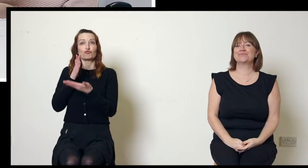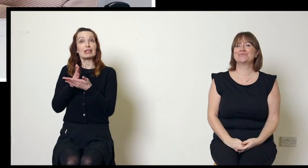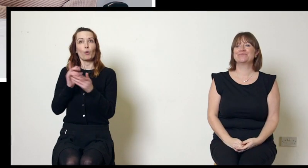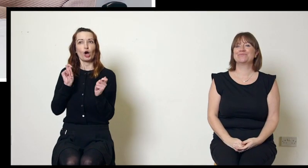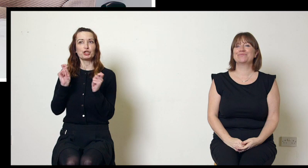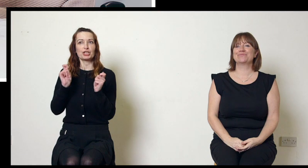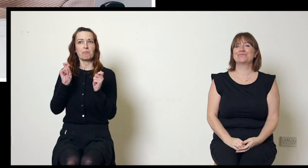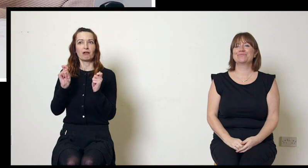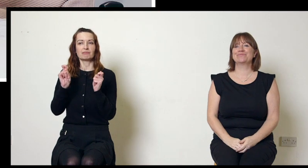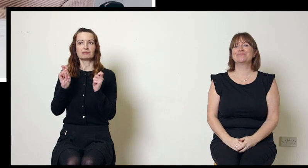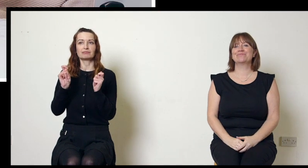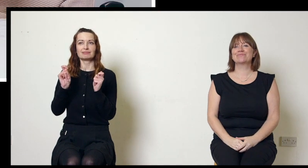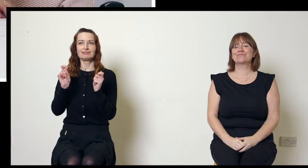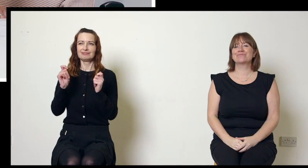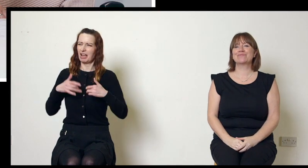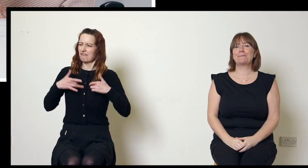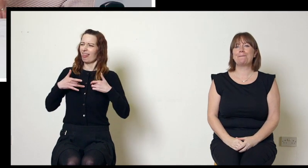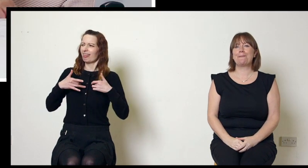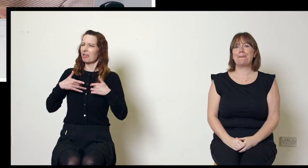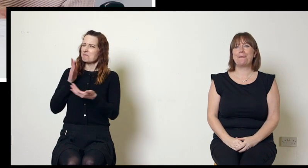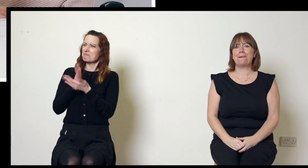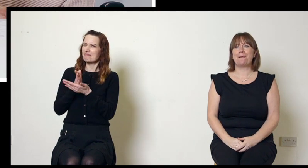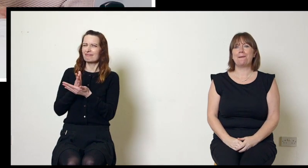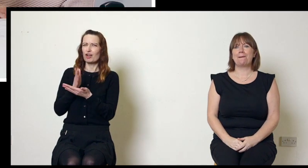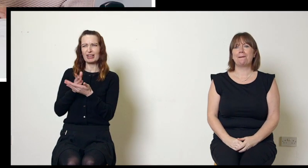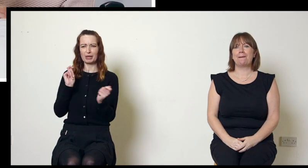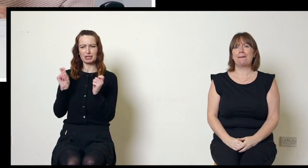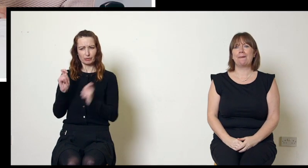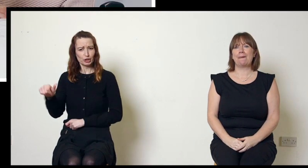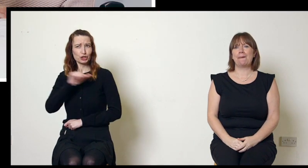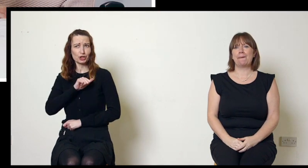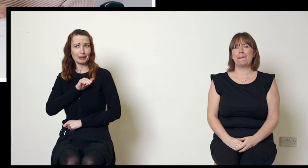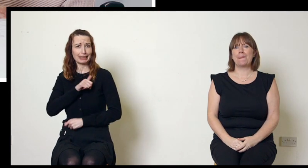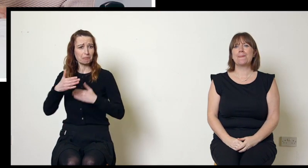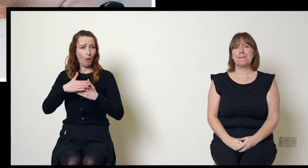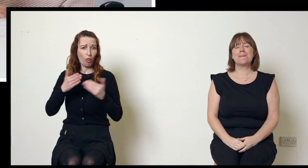is I think they are reasonable and we should be doing that a lot more across the board.